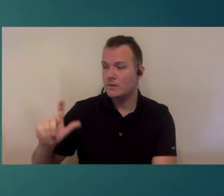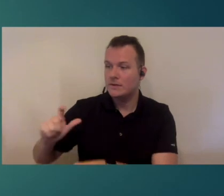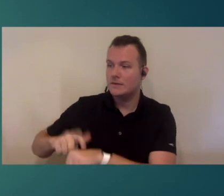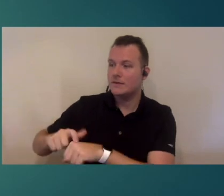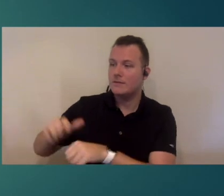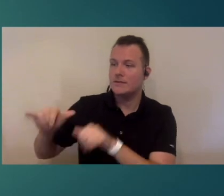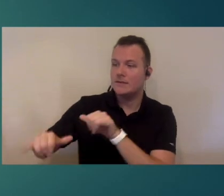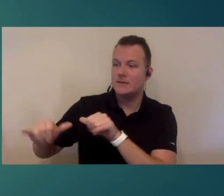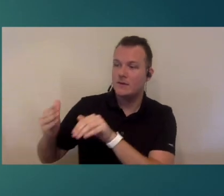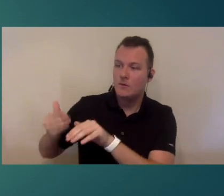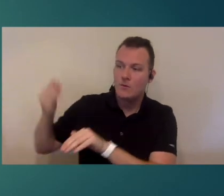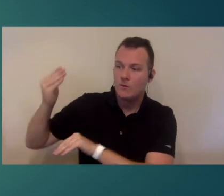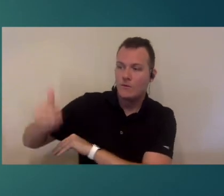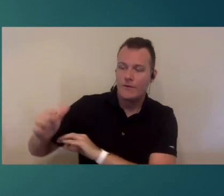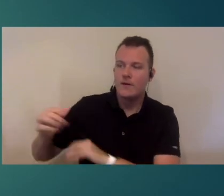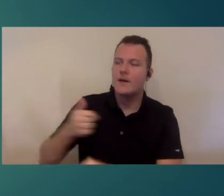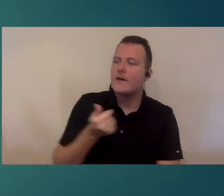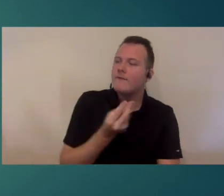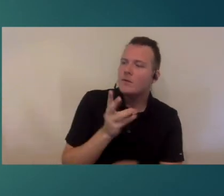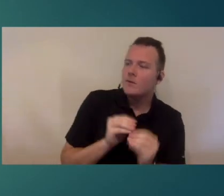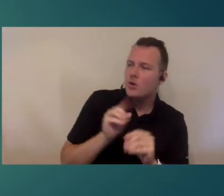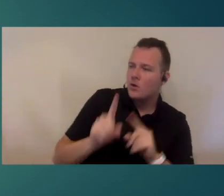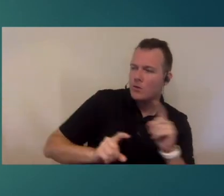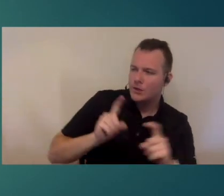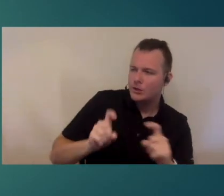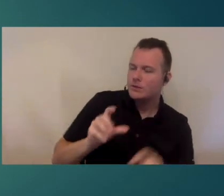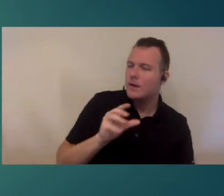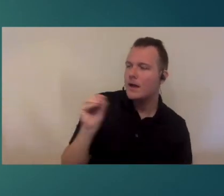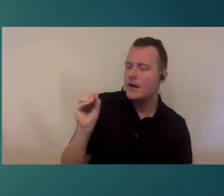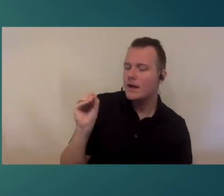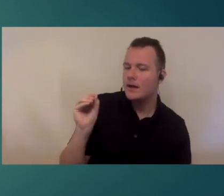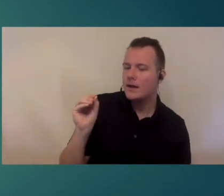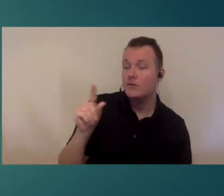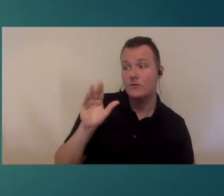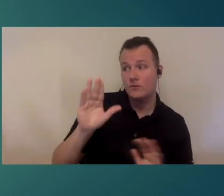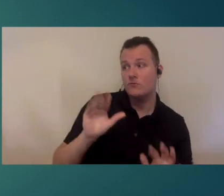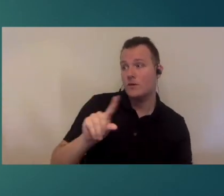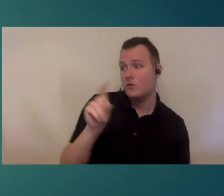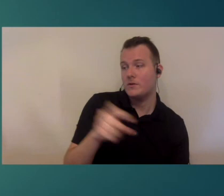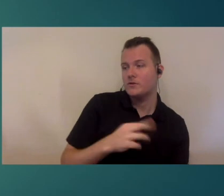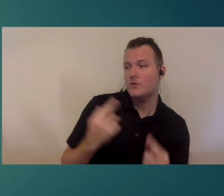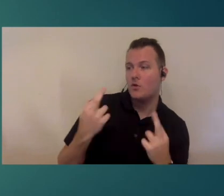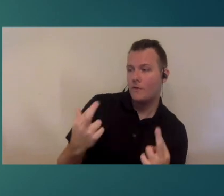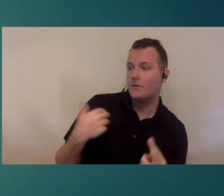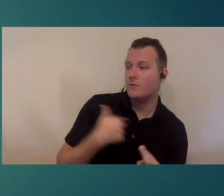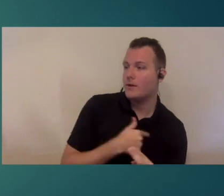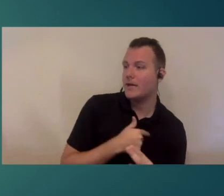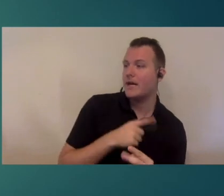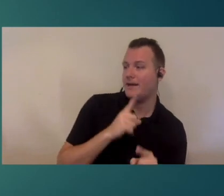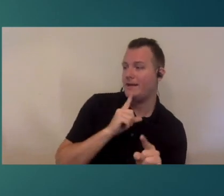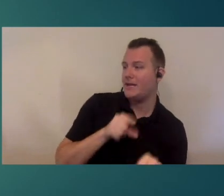staying over a little bit. We have a couple more questions, and they're actually great questions, so I hope we can get through them.